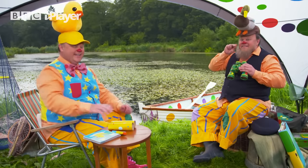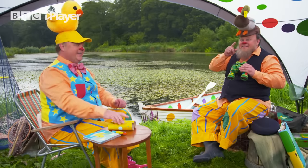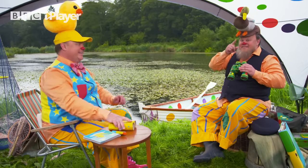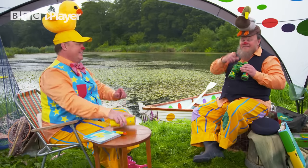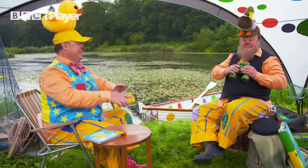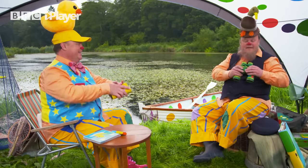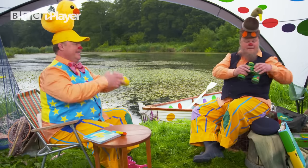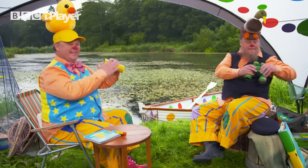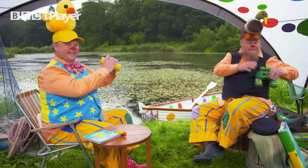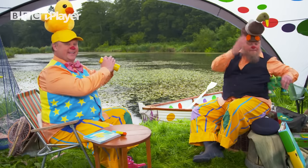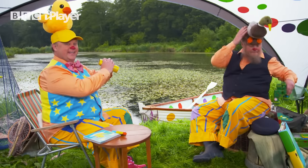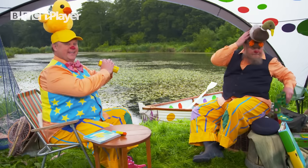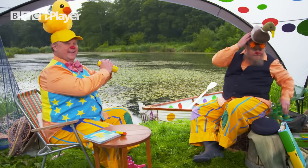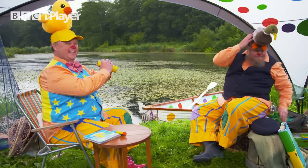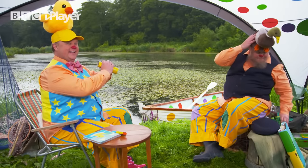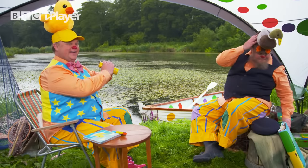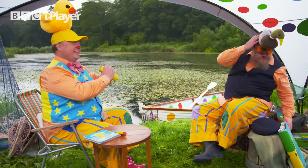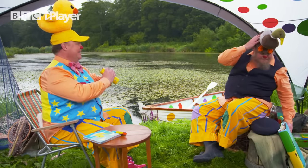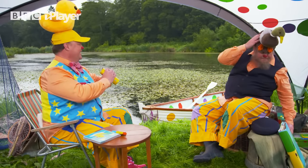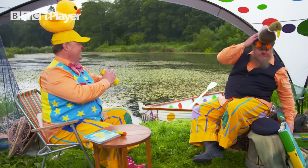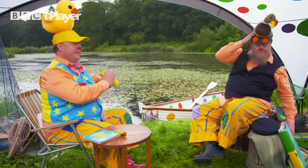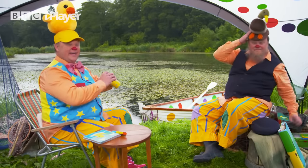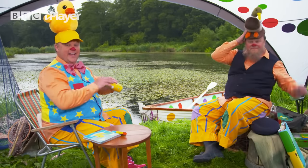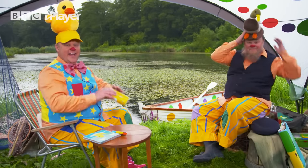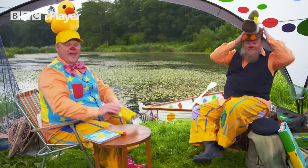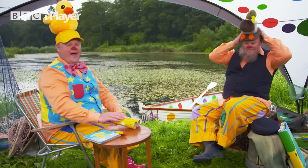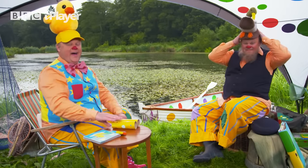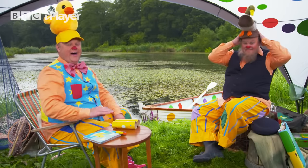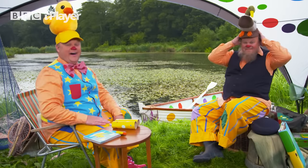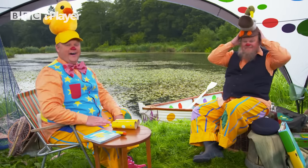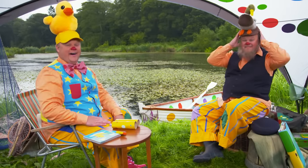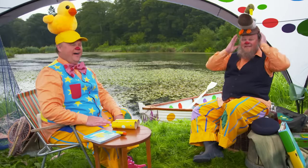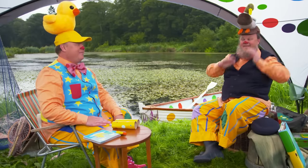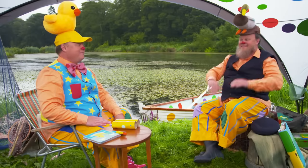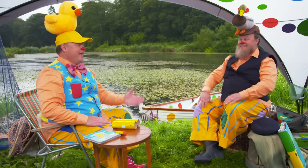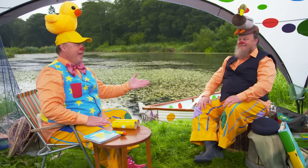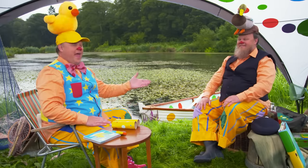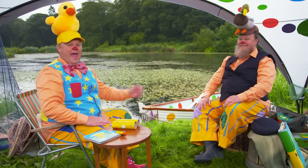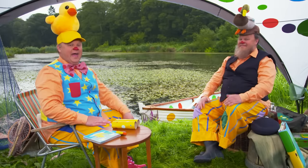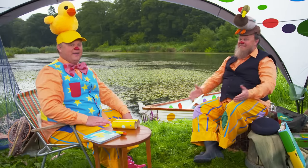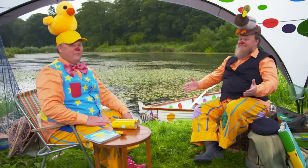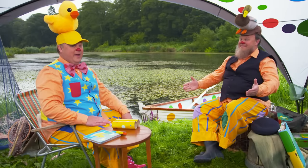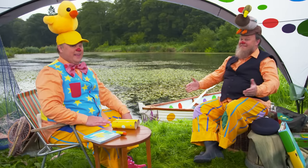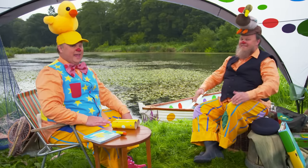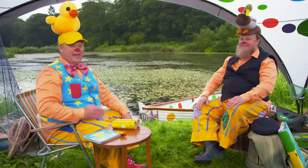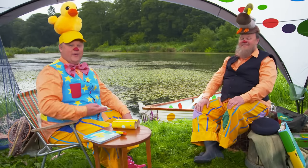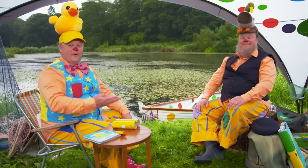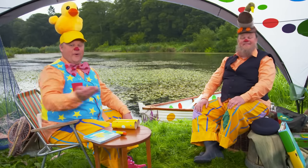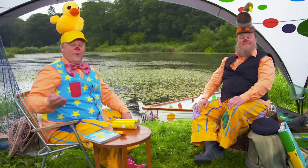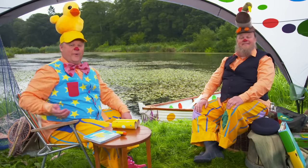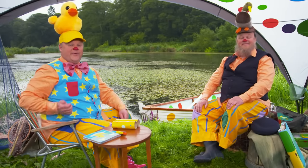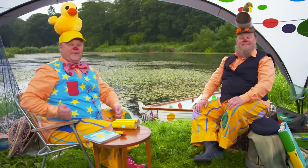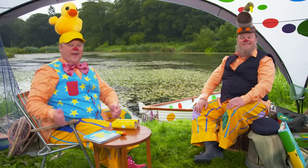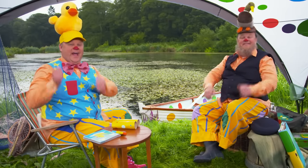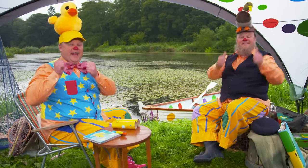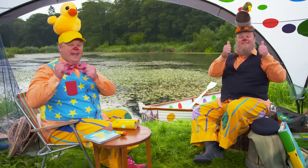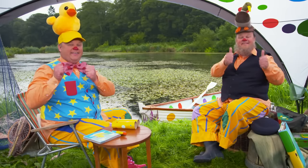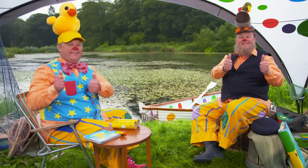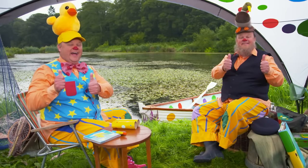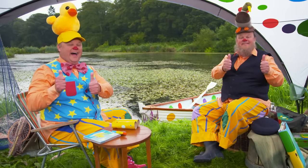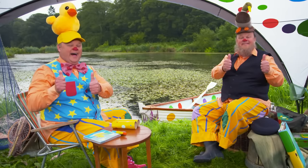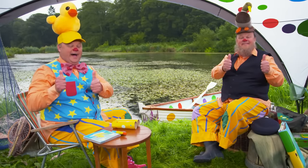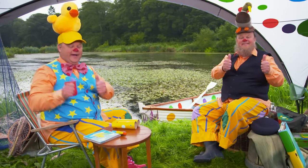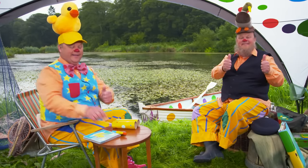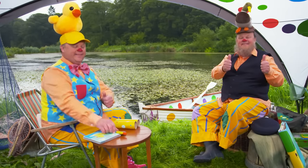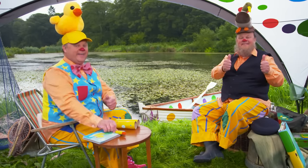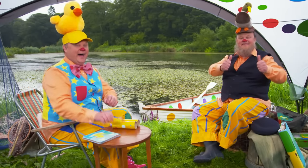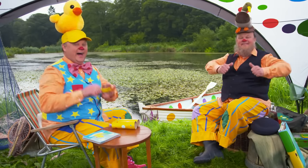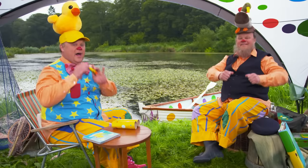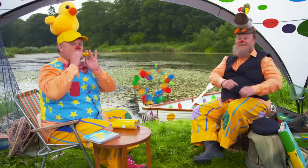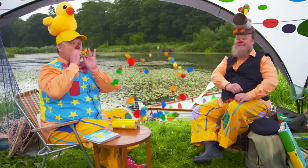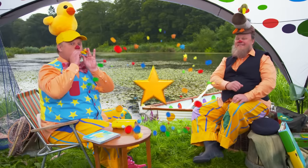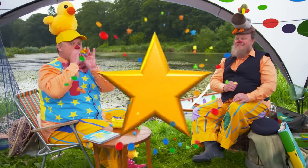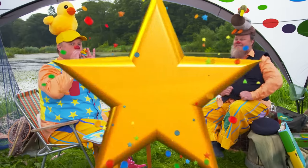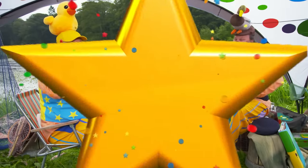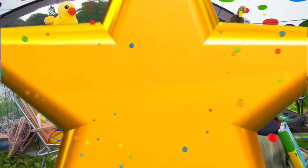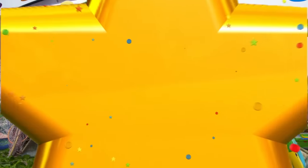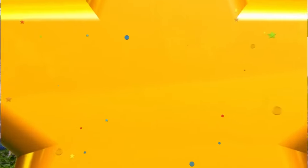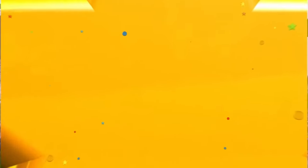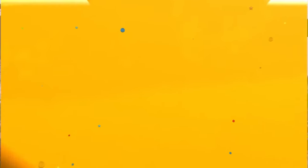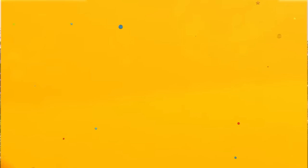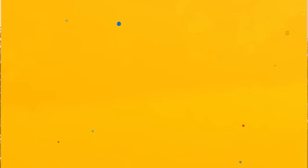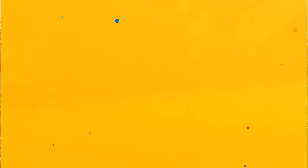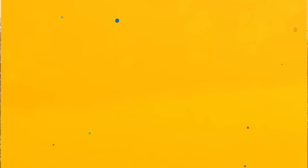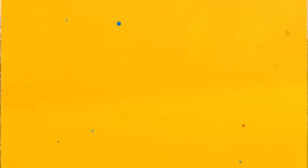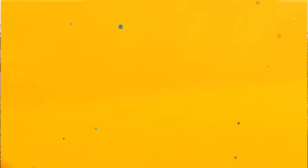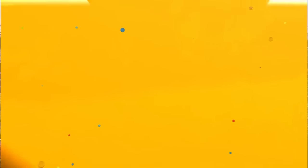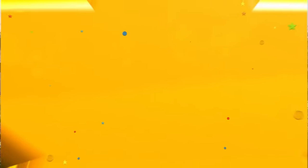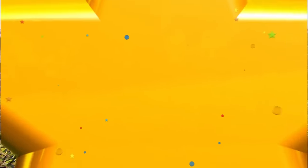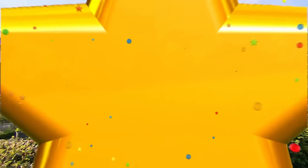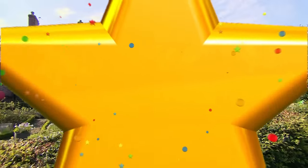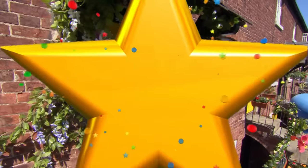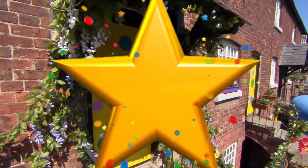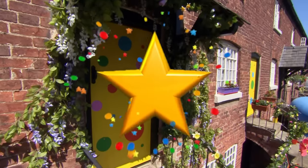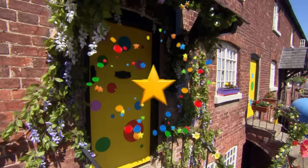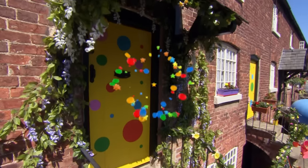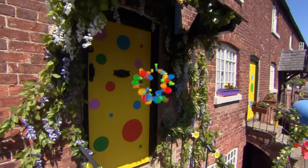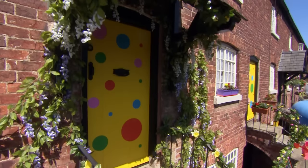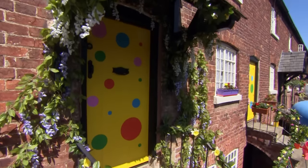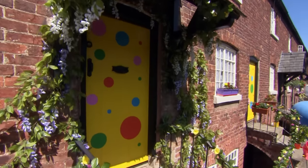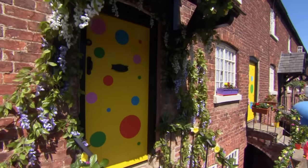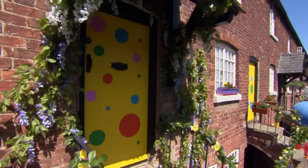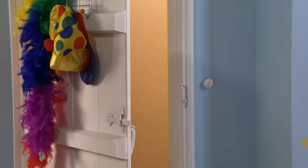thank you mr tumble we think you're a star ah and we think you're all shining stars